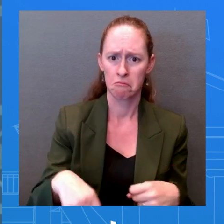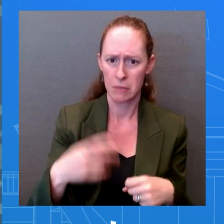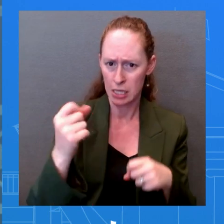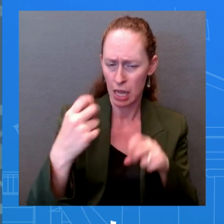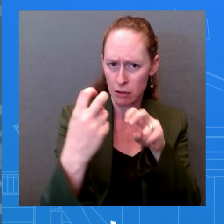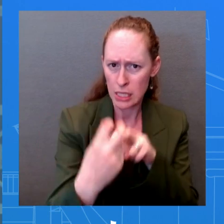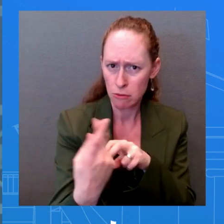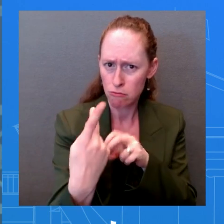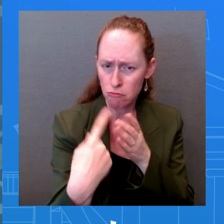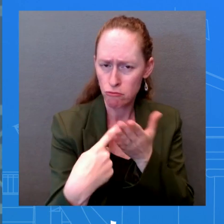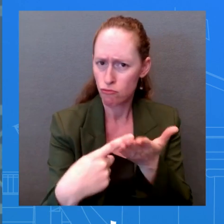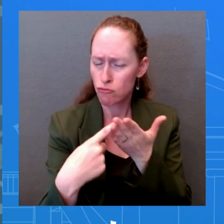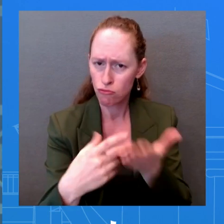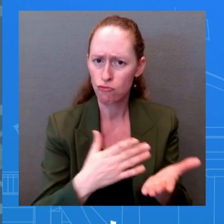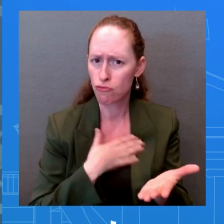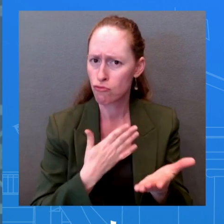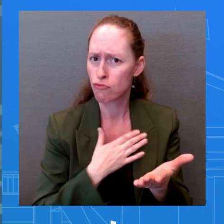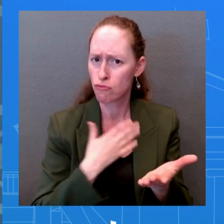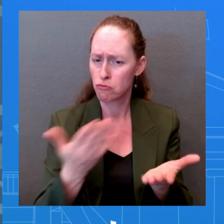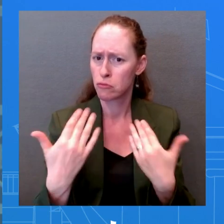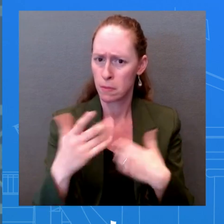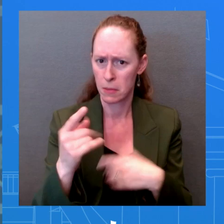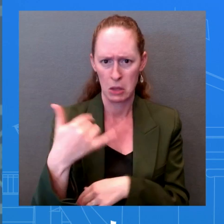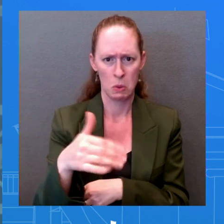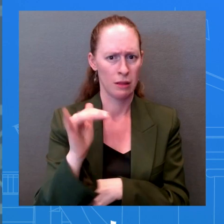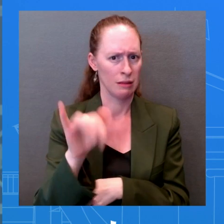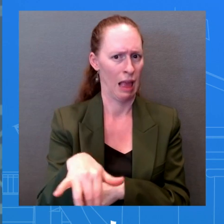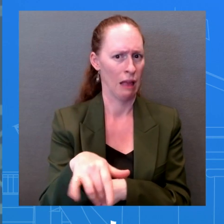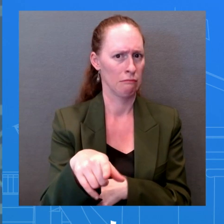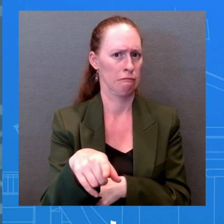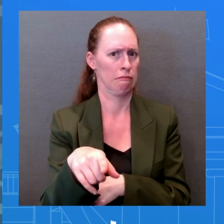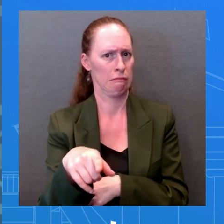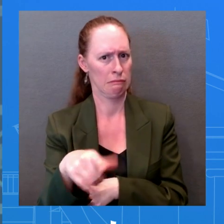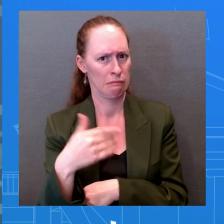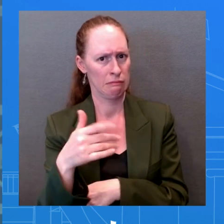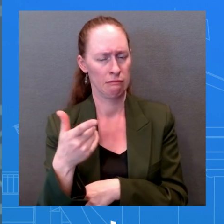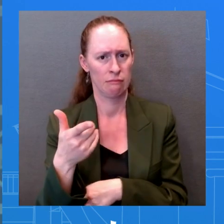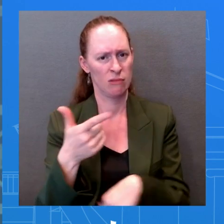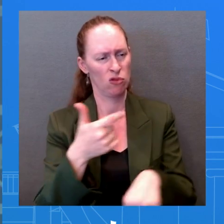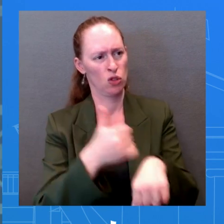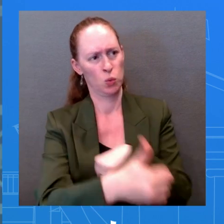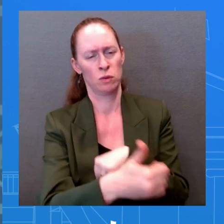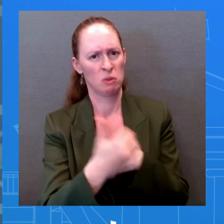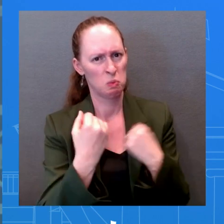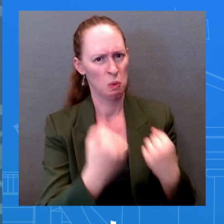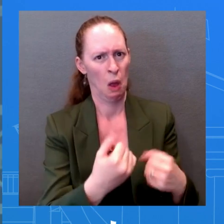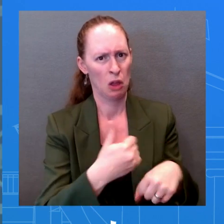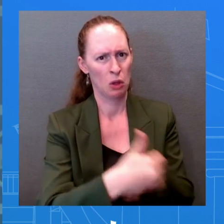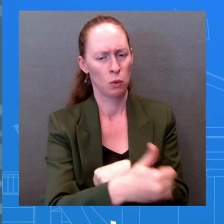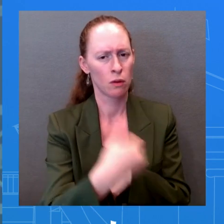is a, you know, a strong accusation, if you will. And I just need to check in on that before -- The Press: Yeah. How do you -- Ms. Jean-Pierre: -- before -- before I move further.